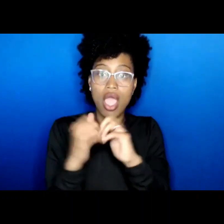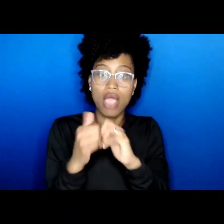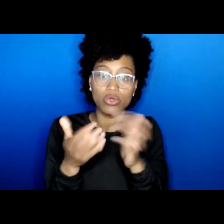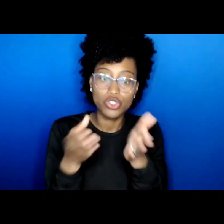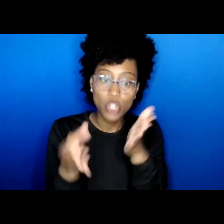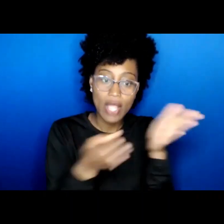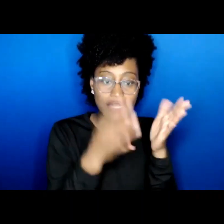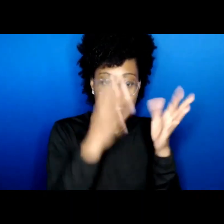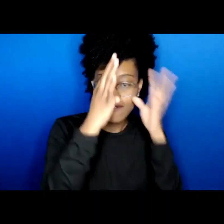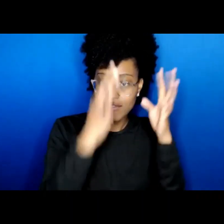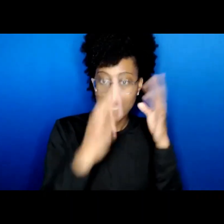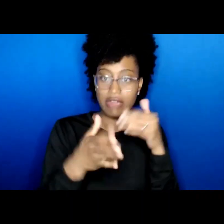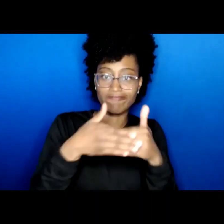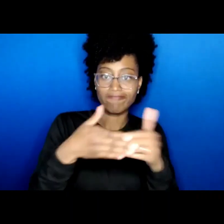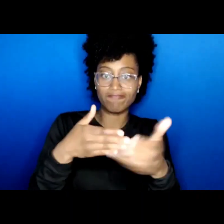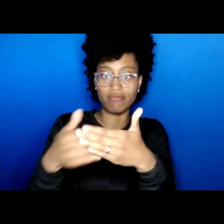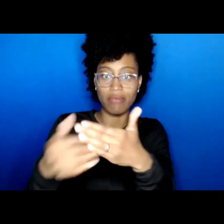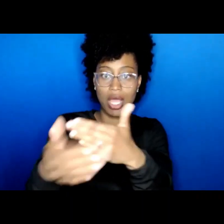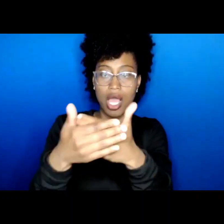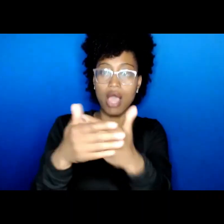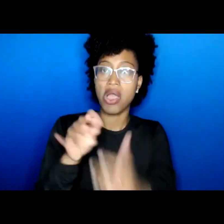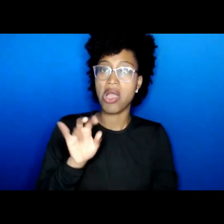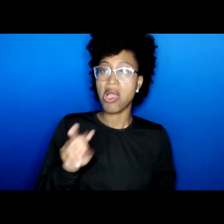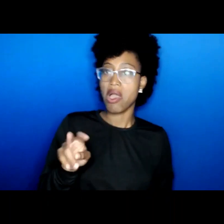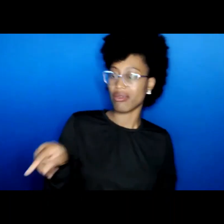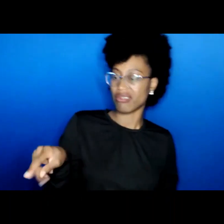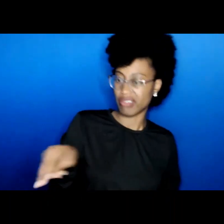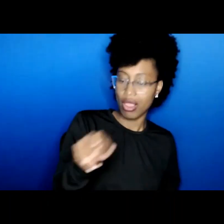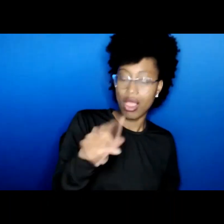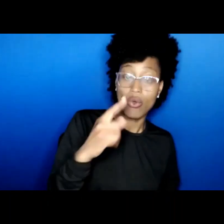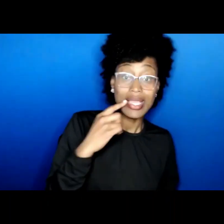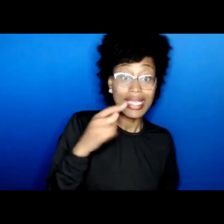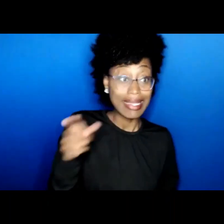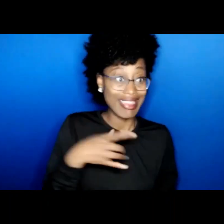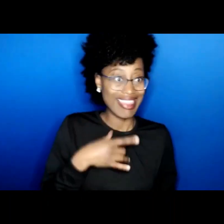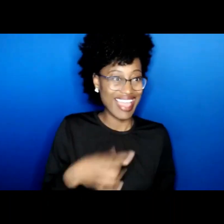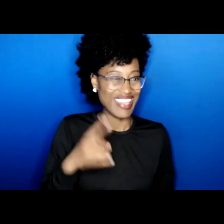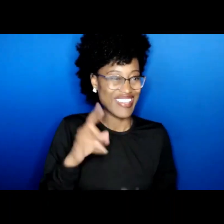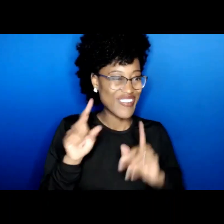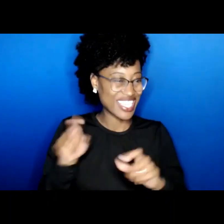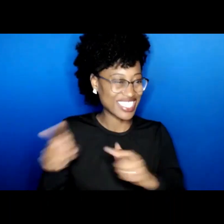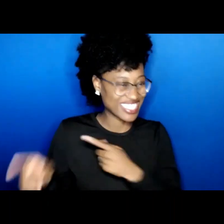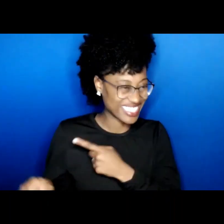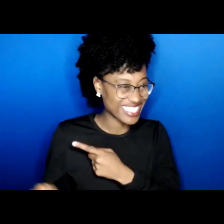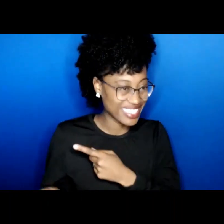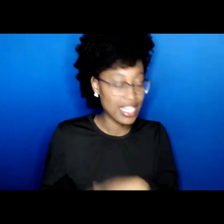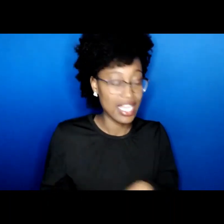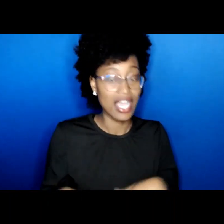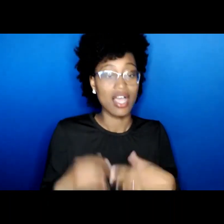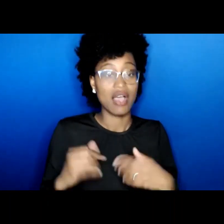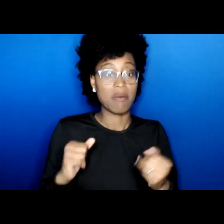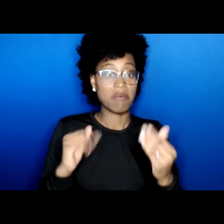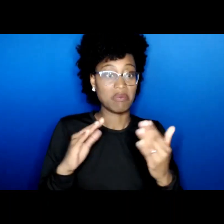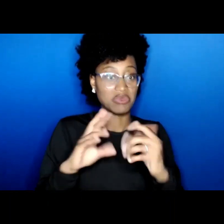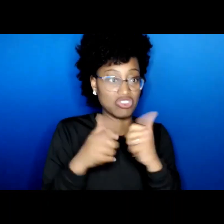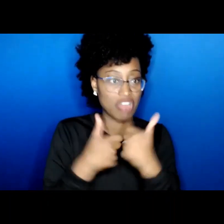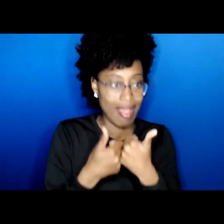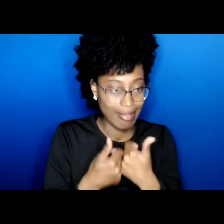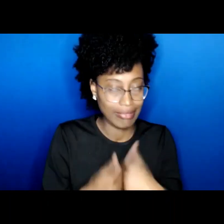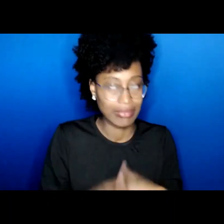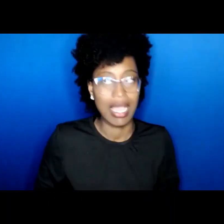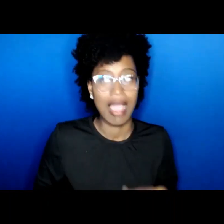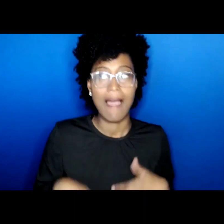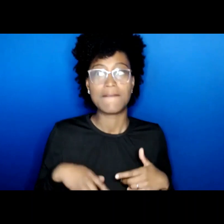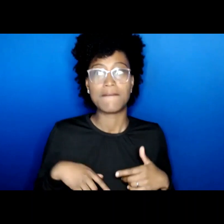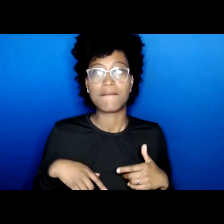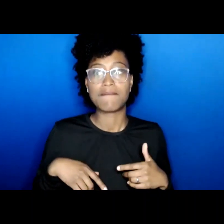07:47:07 so he, too, loves questions. 07:47:21 Posing challenges and thinking ahead